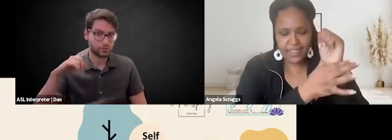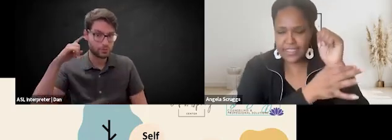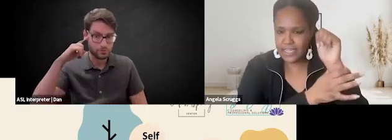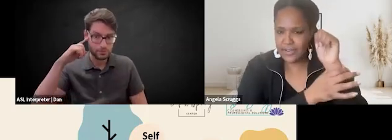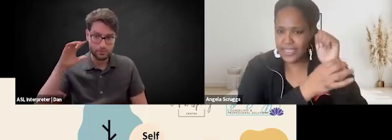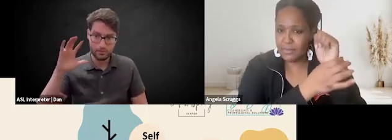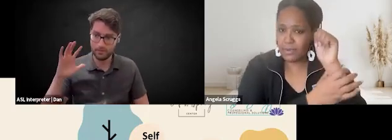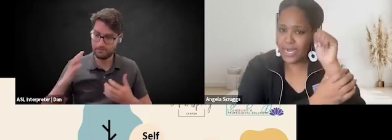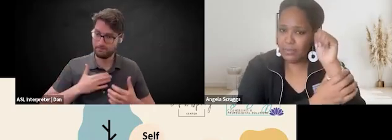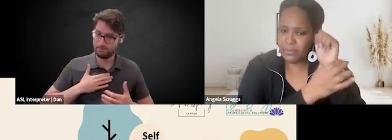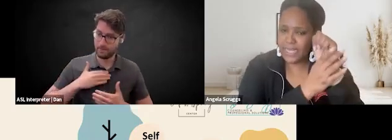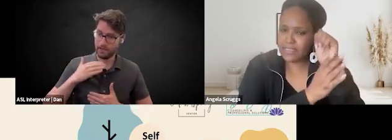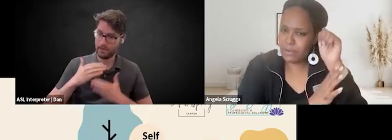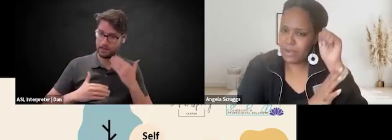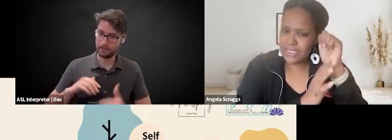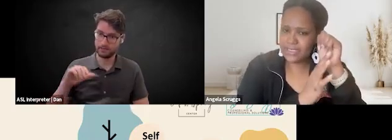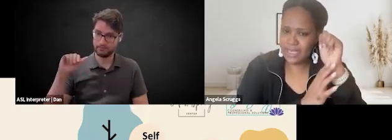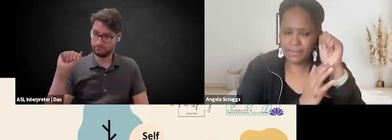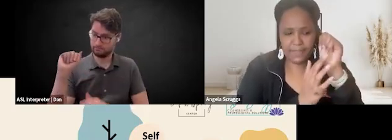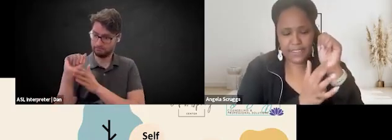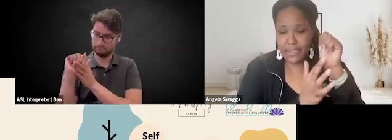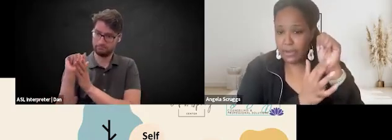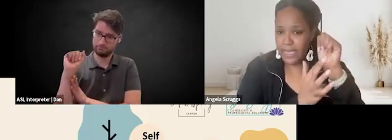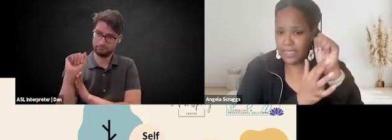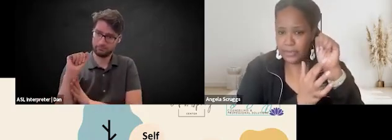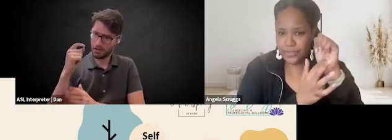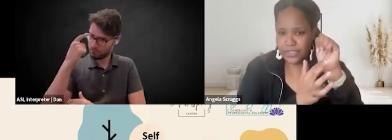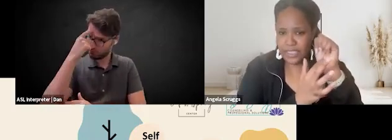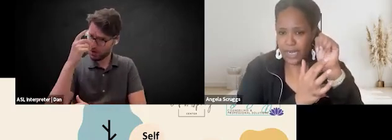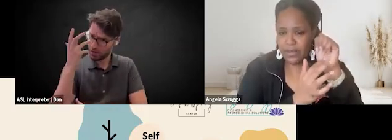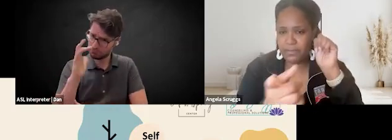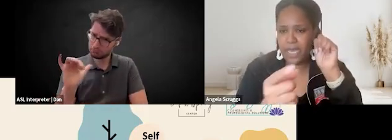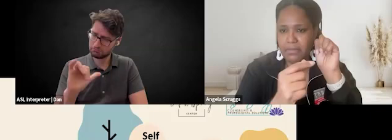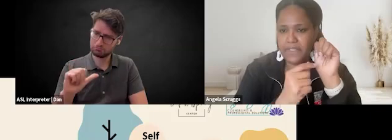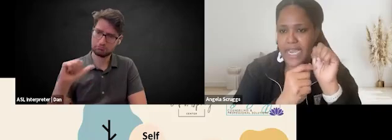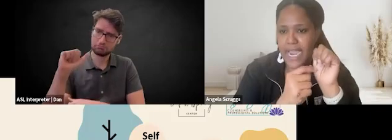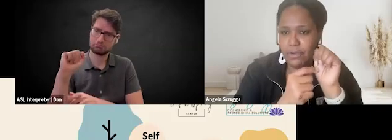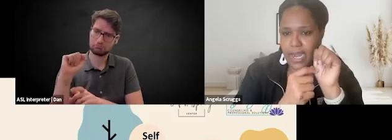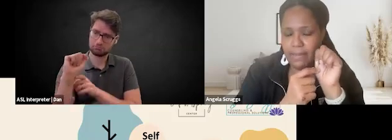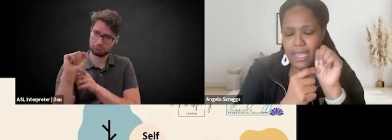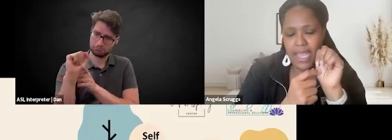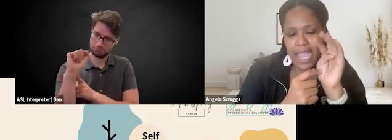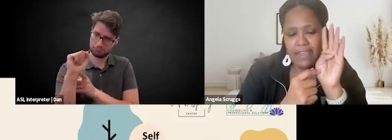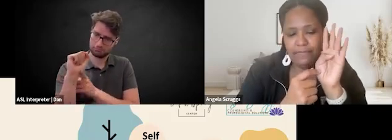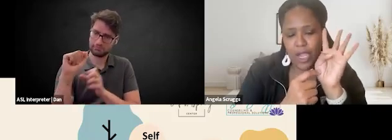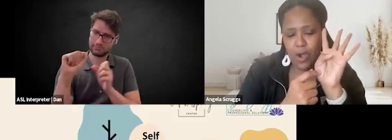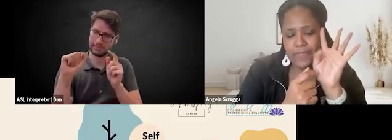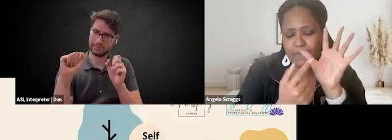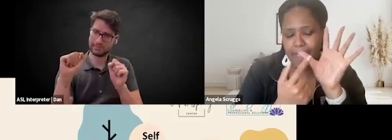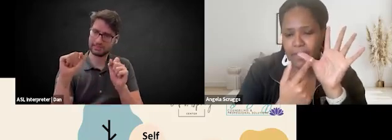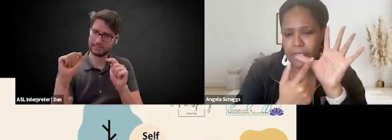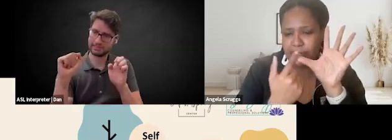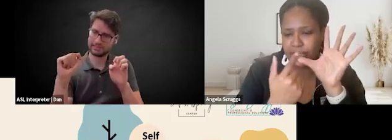This here is the brain-- would be like the brain stem and the cerebellum, which you see right here at the bottom of the diagram. And if we open this back up